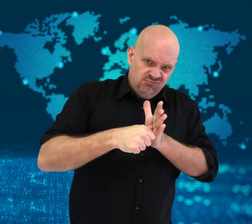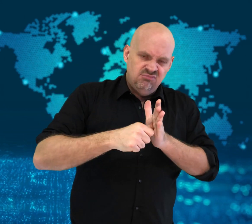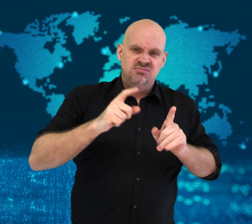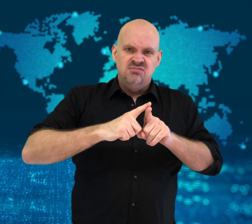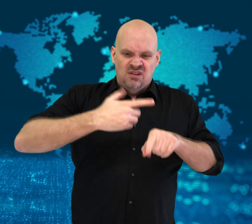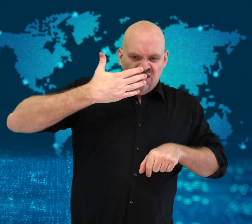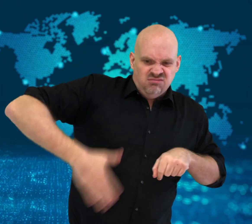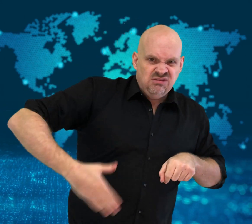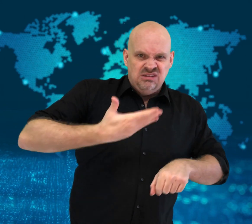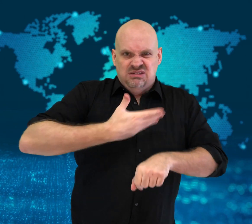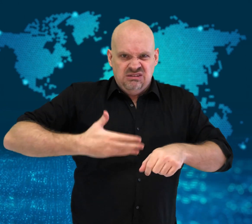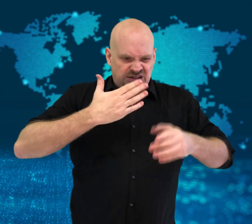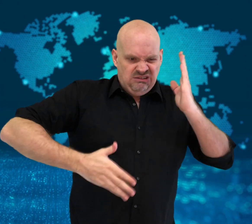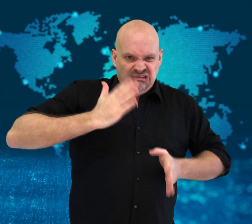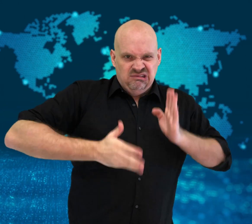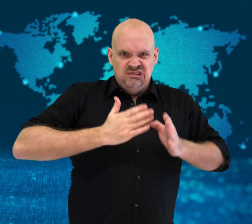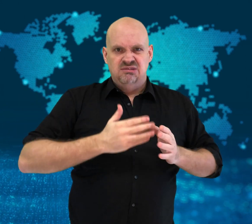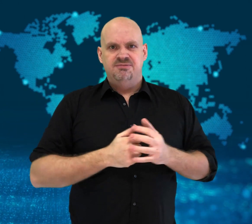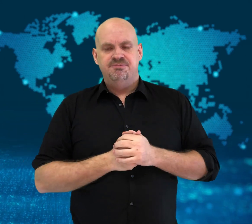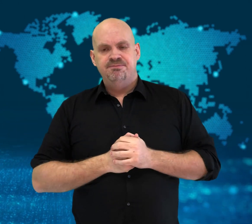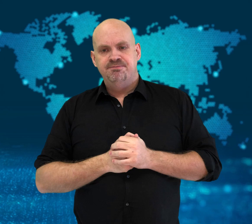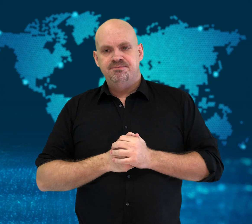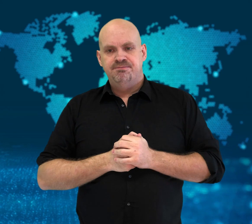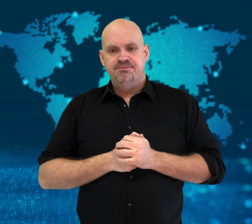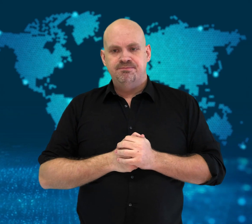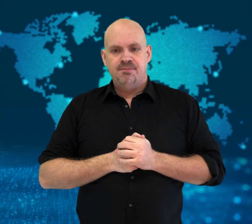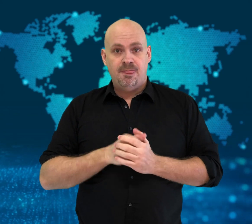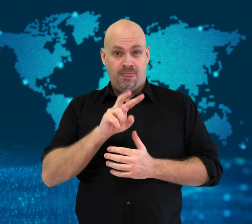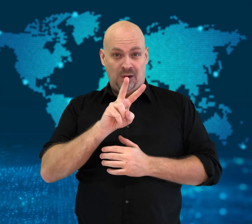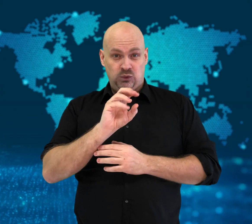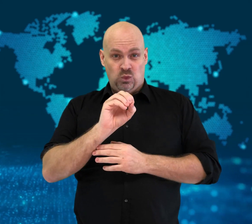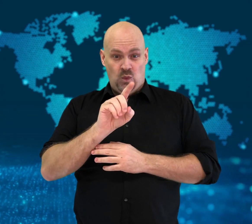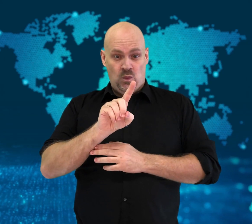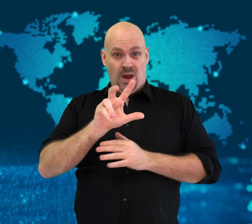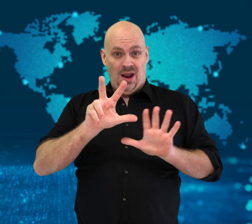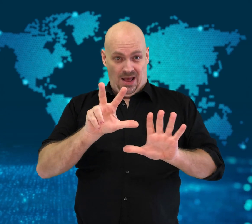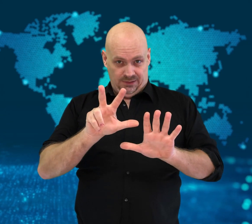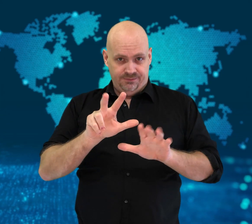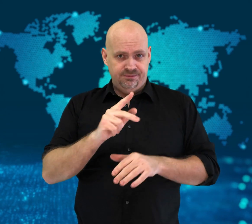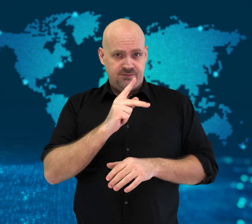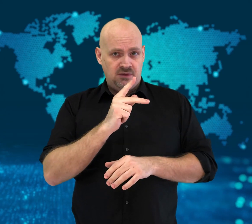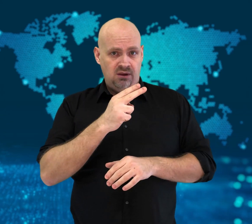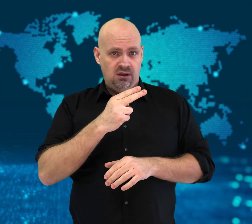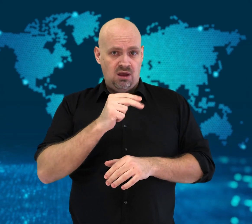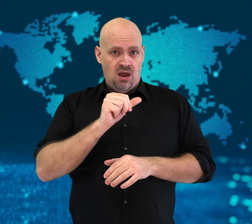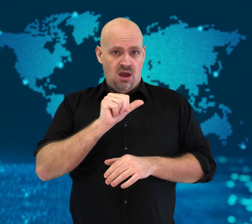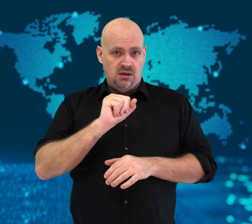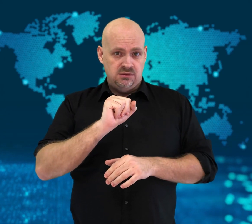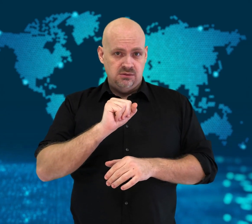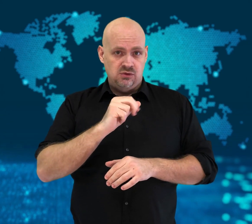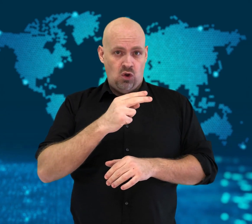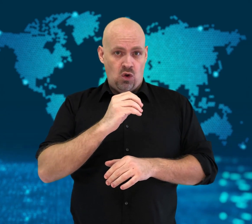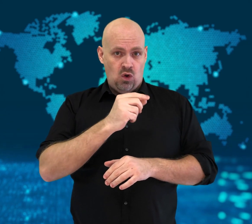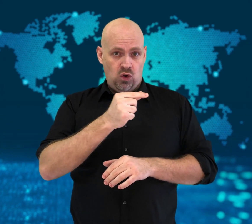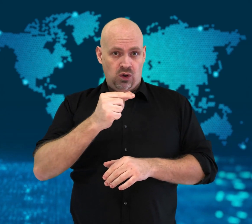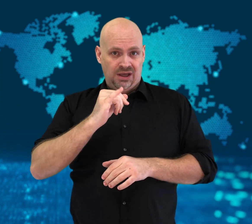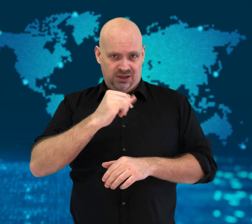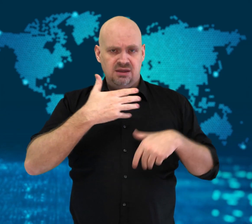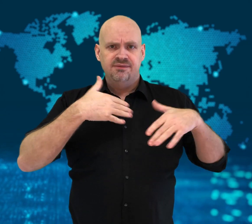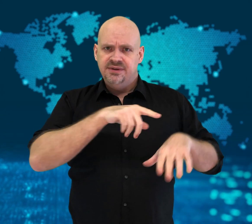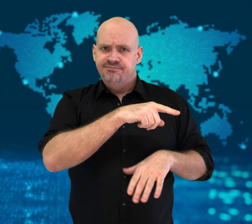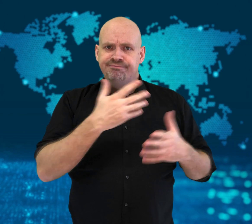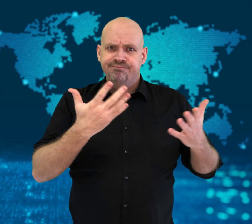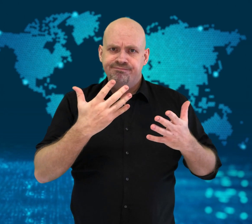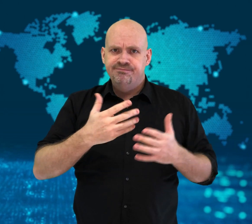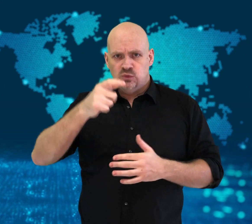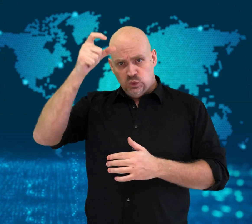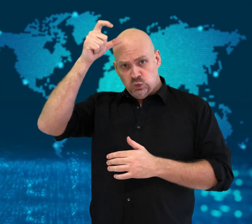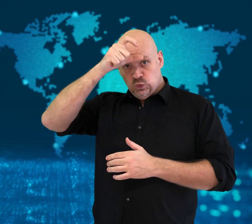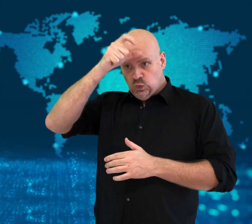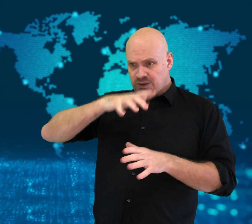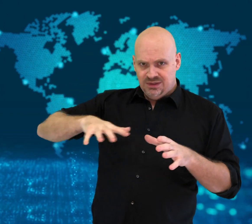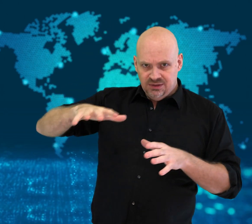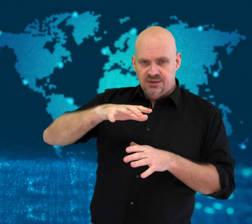In 2018, Khashoggi traveled to the Saudi consulate in Turkey to pick up